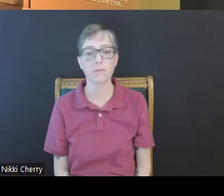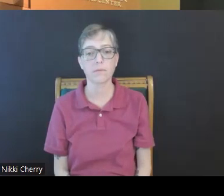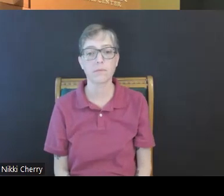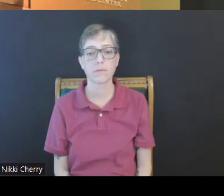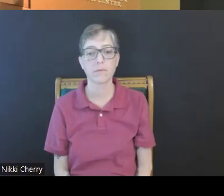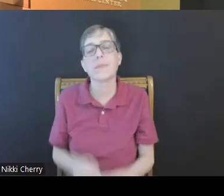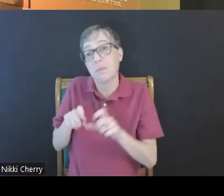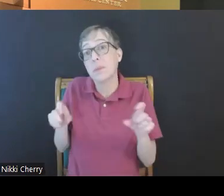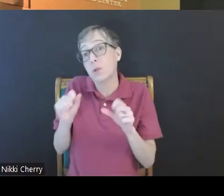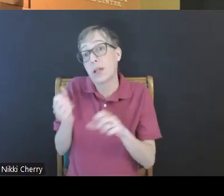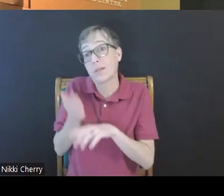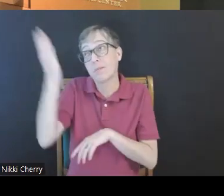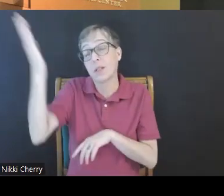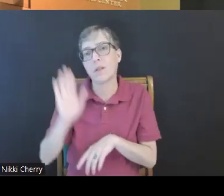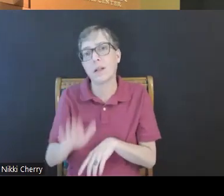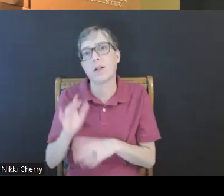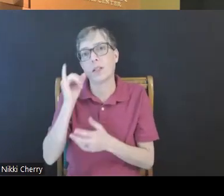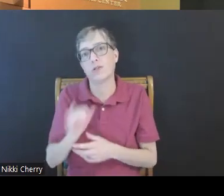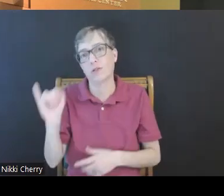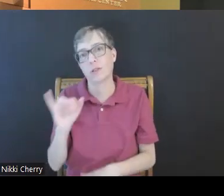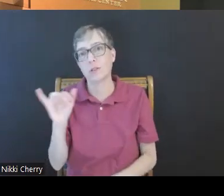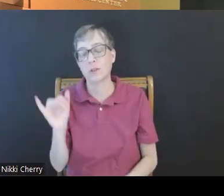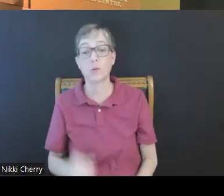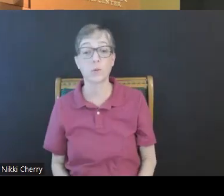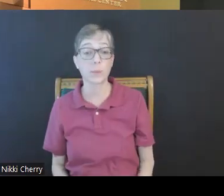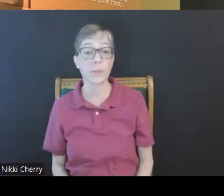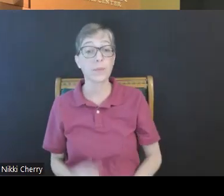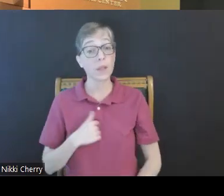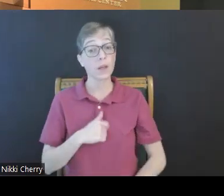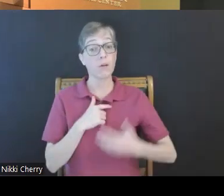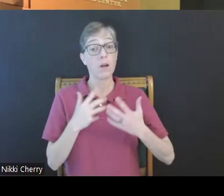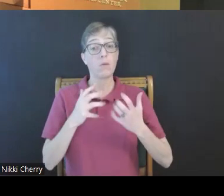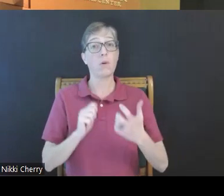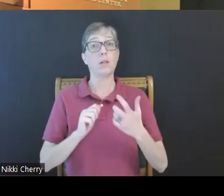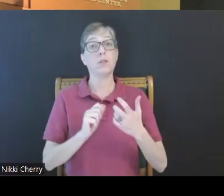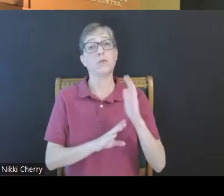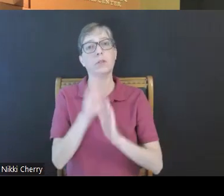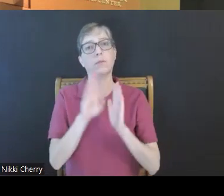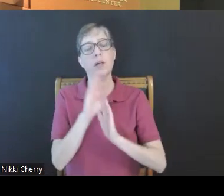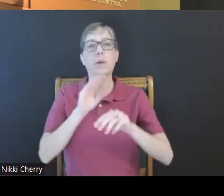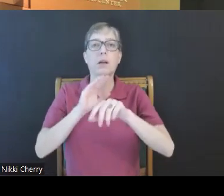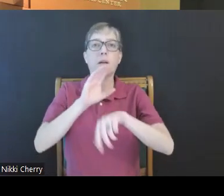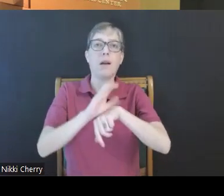said is can be built Consultation Services and uh can we build a nice facility to train people uh in